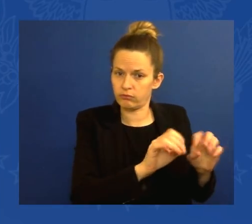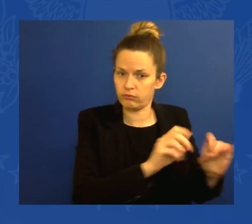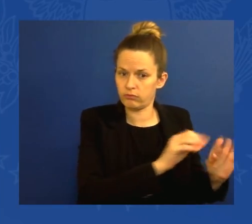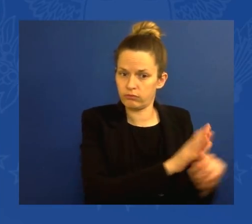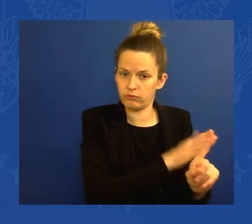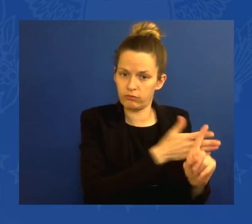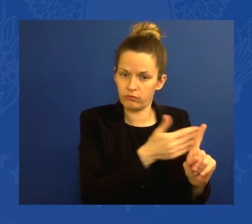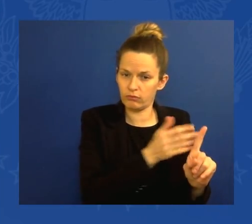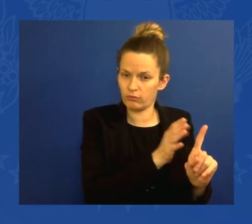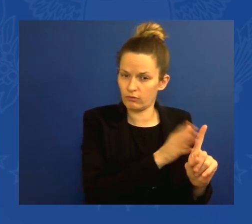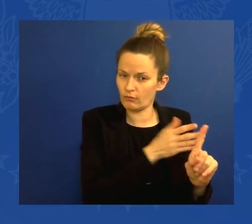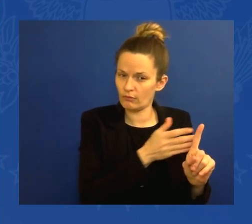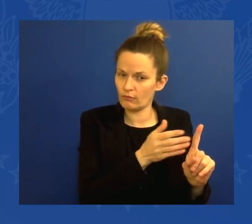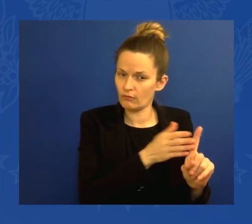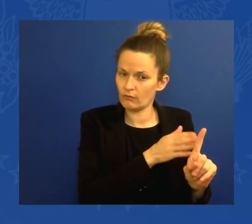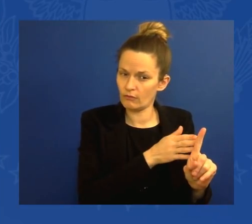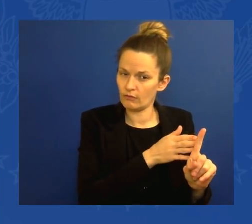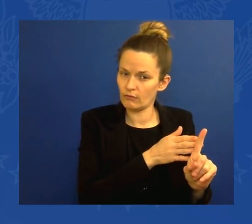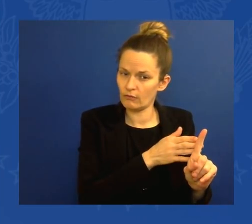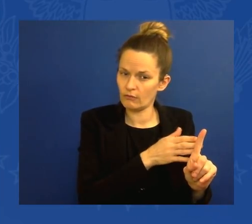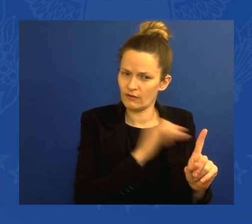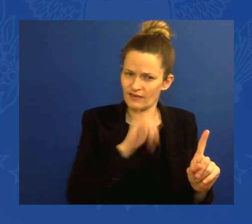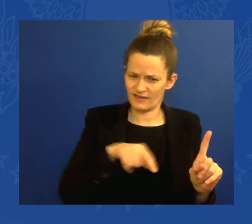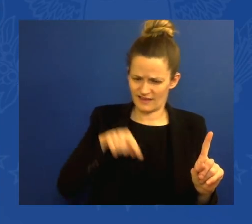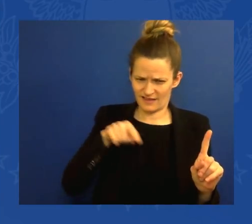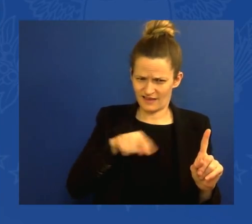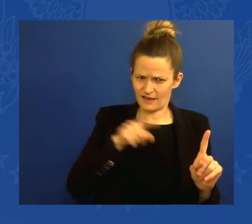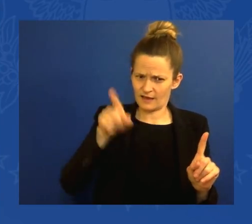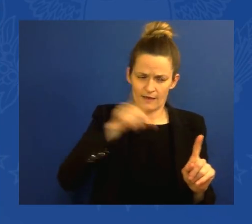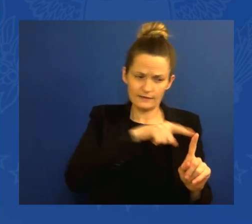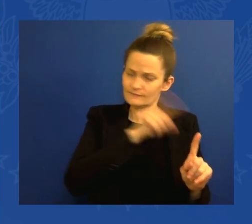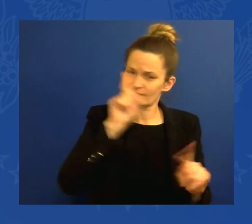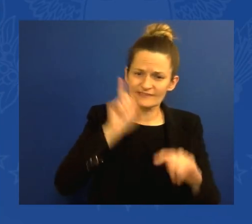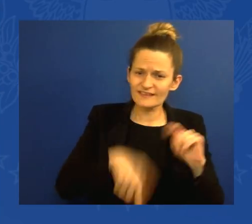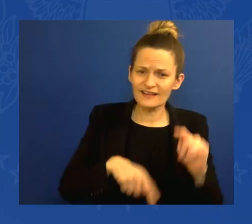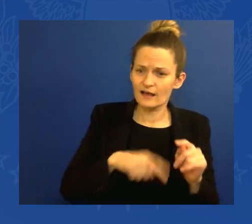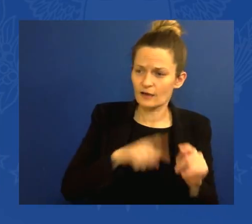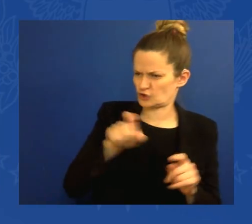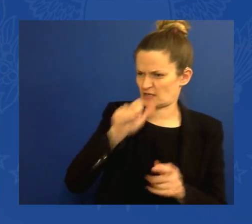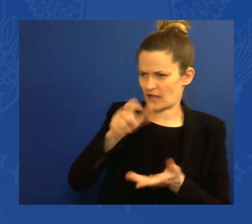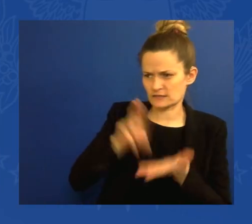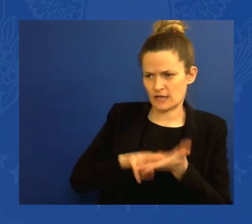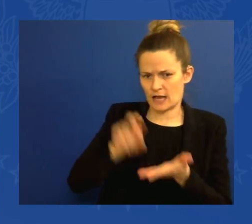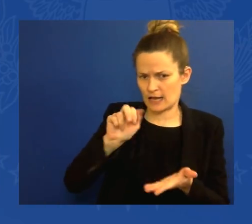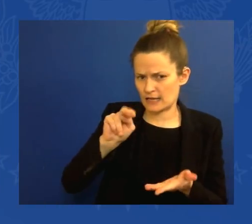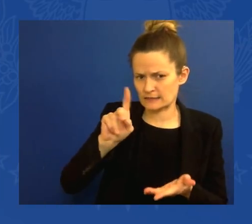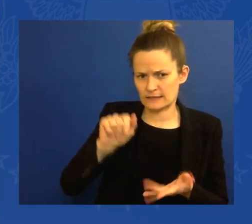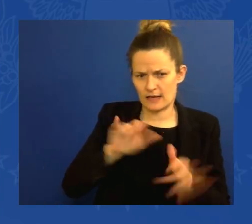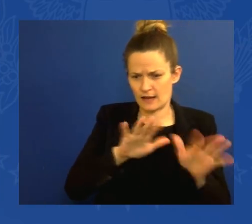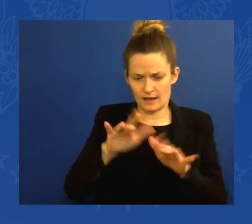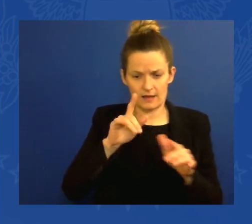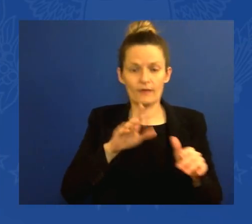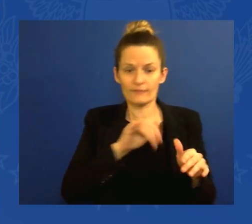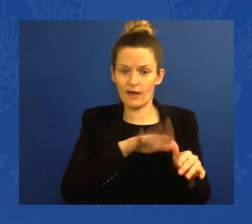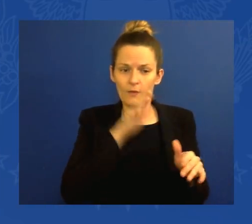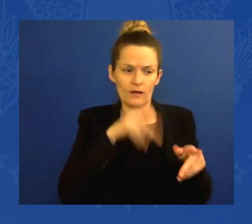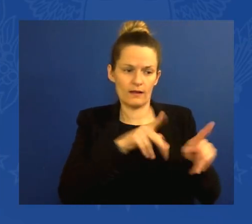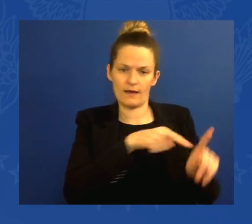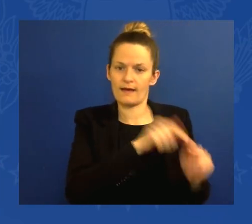and assault of forced arbitration, shielded perpetrators and silenced survivors enable employers to sweep episodes of sexual assault